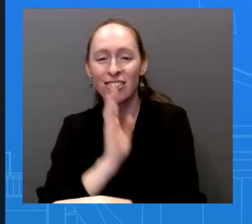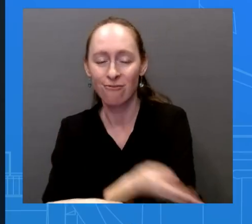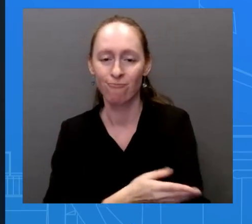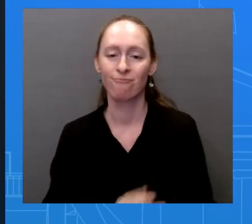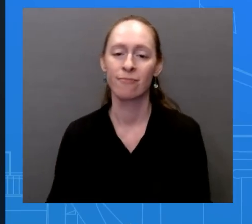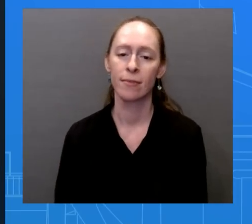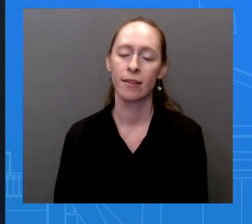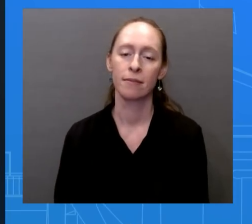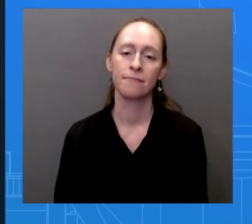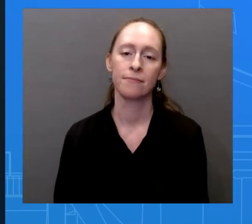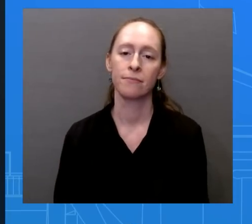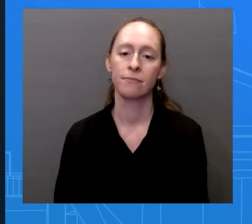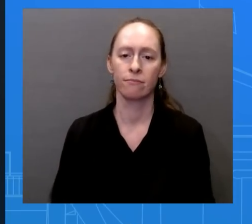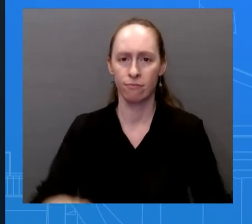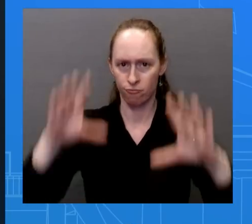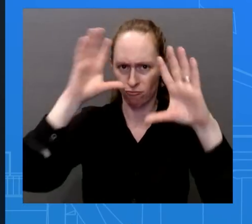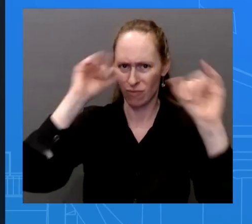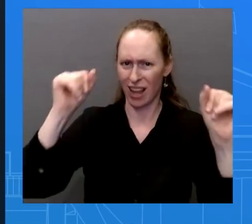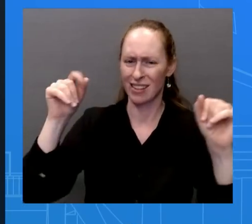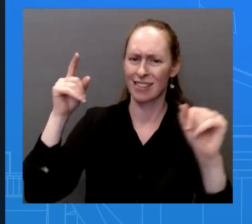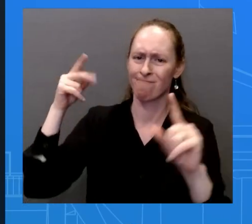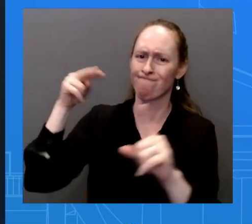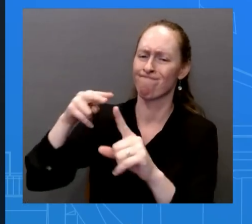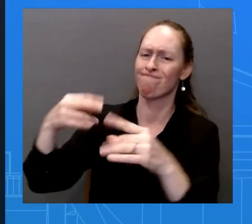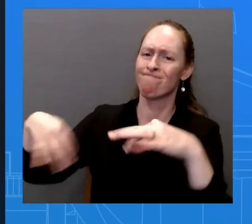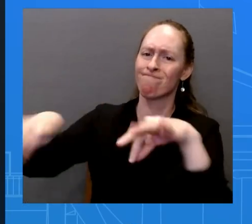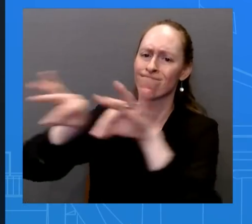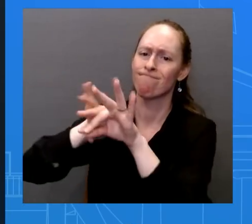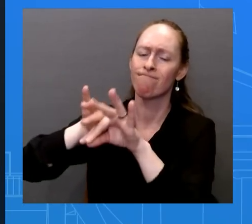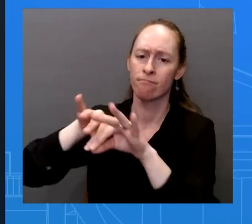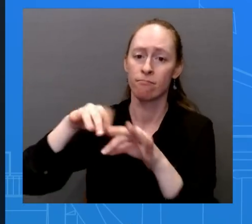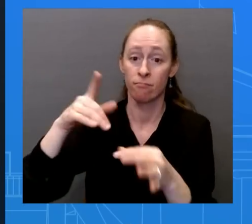and advancing equal access to education, job training,